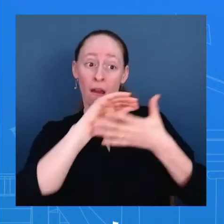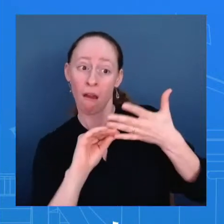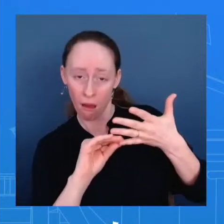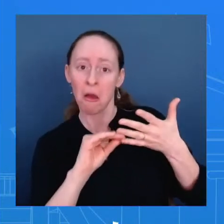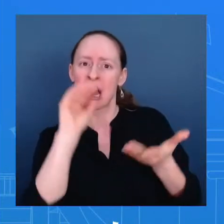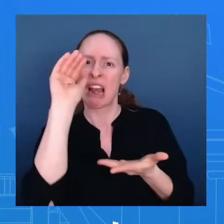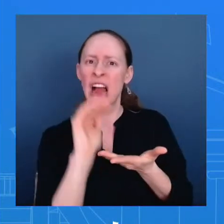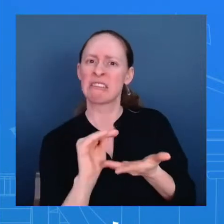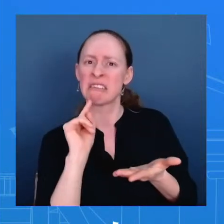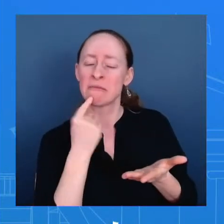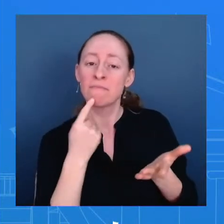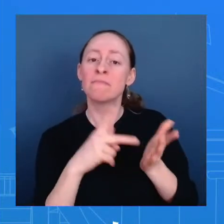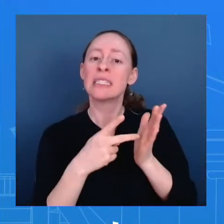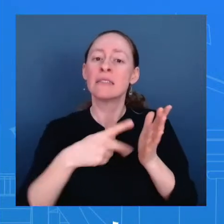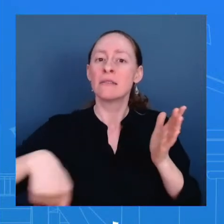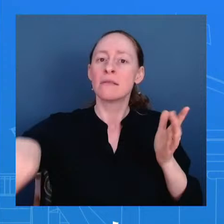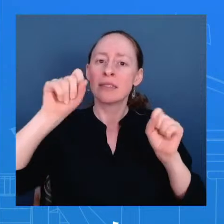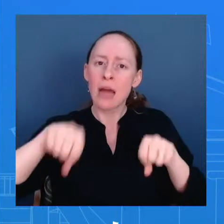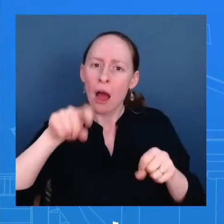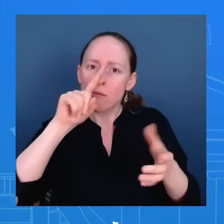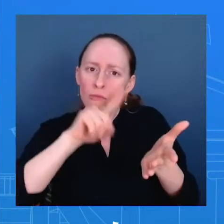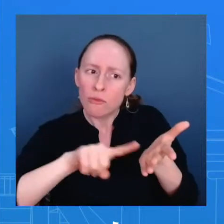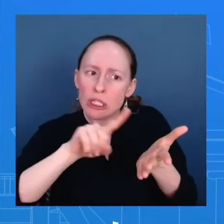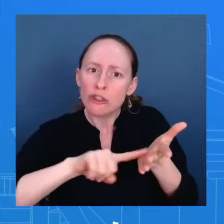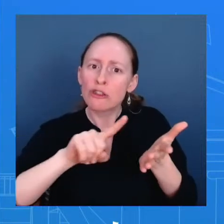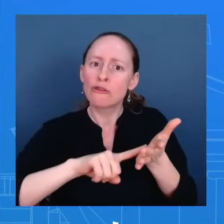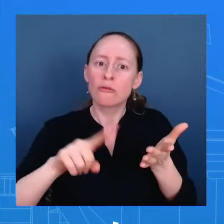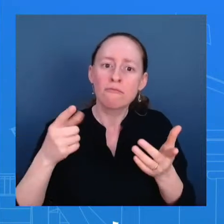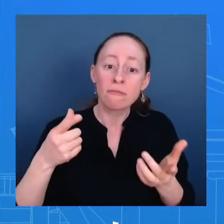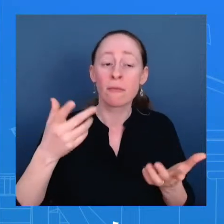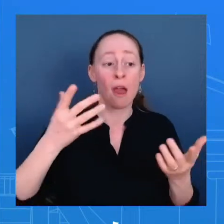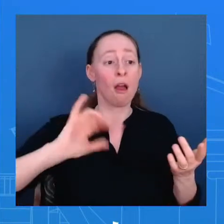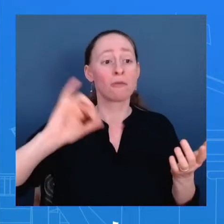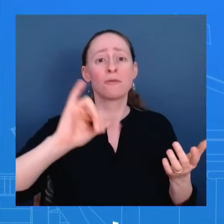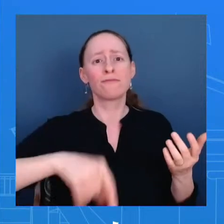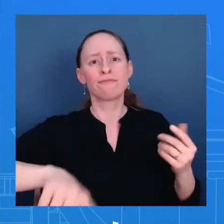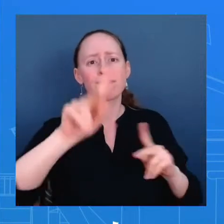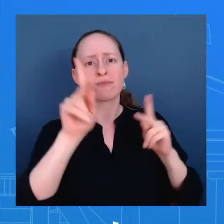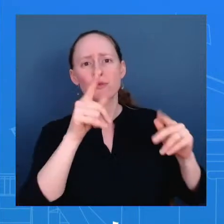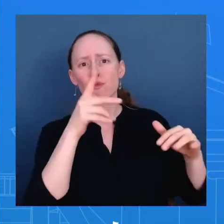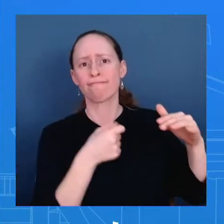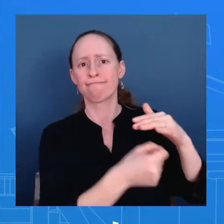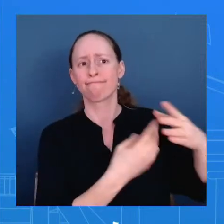a record number of federal offenses for simply possessing marijuana.